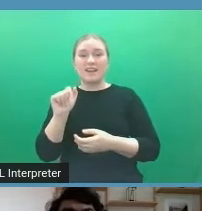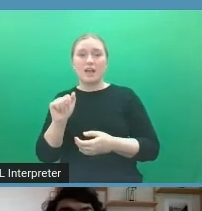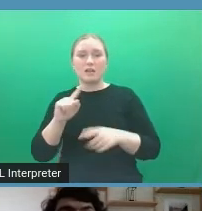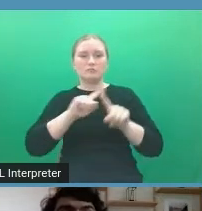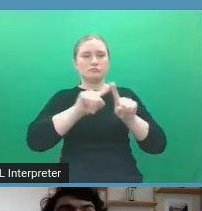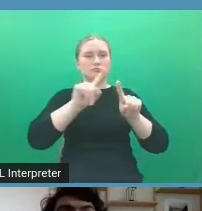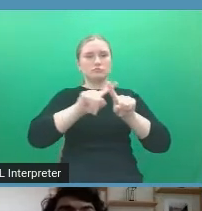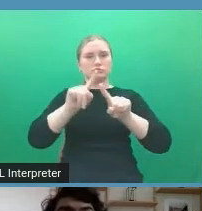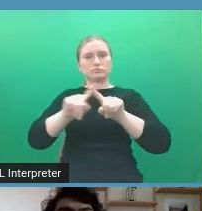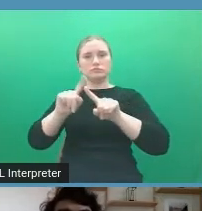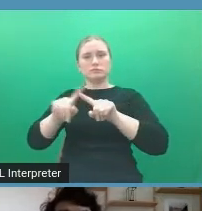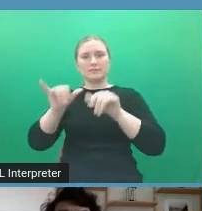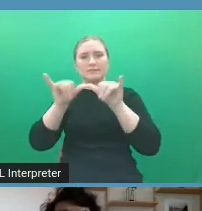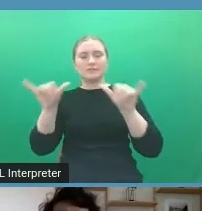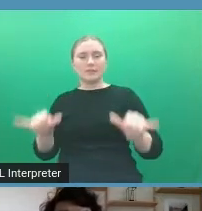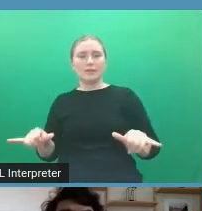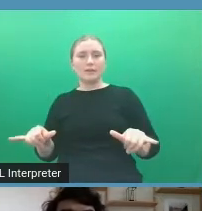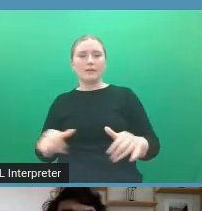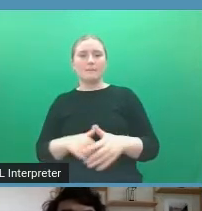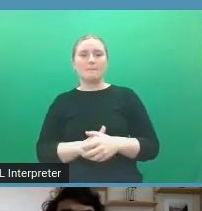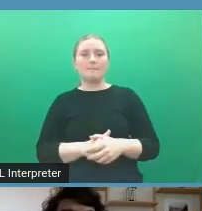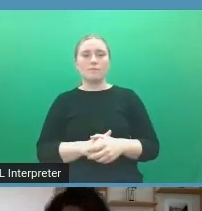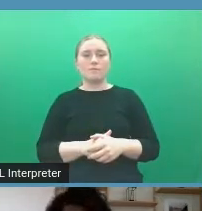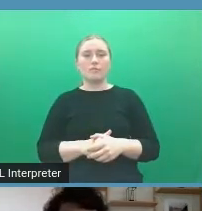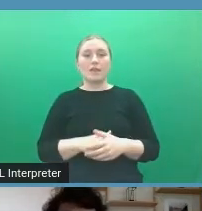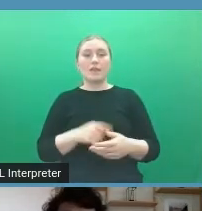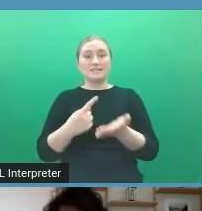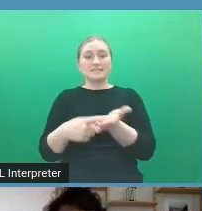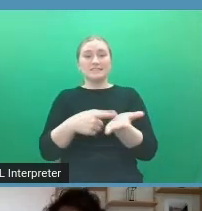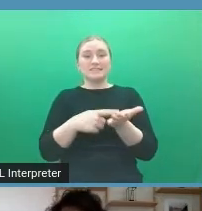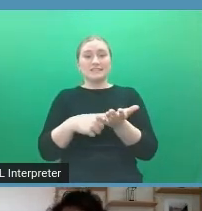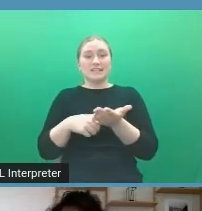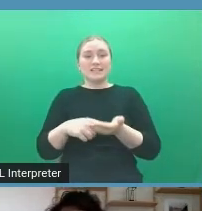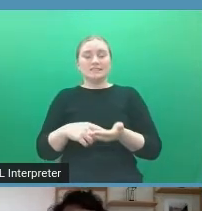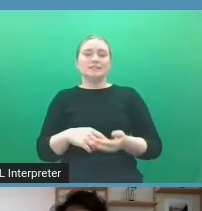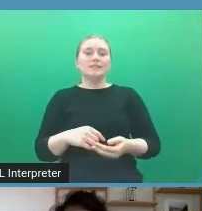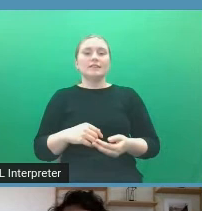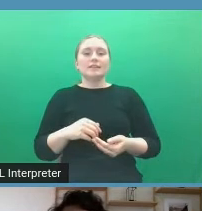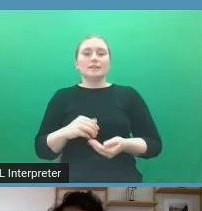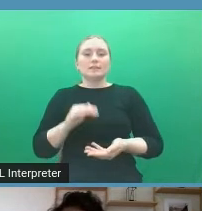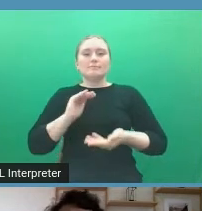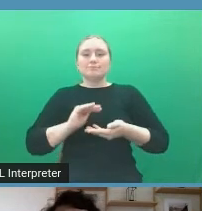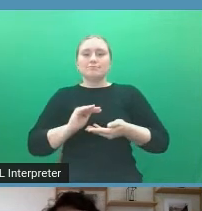examples of those briefly, and then we can talk further about specifics in the Q & A, are things